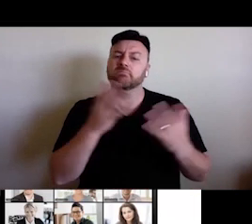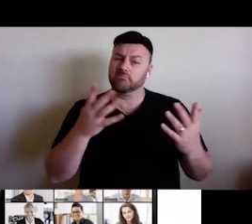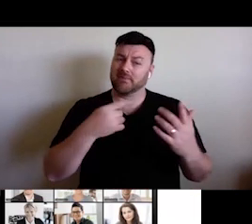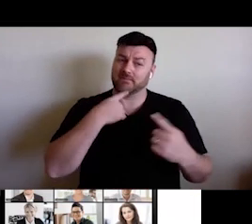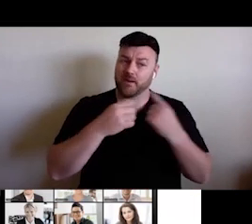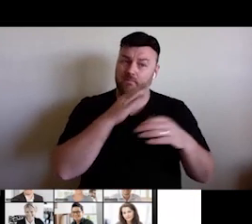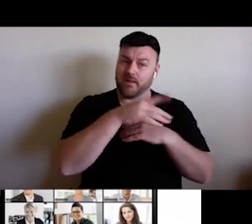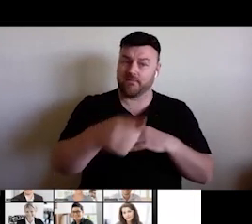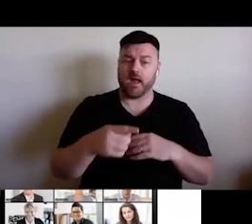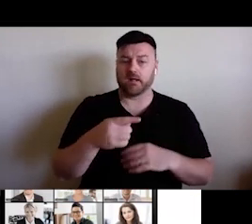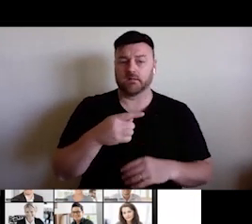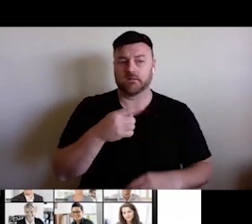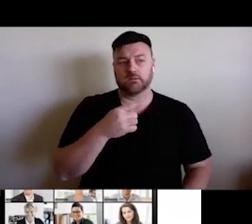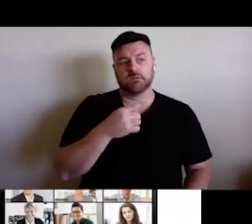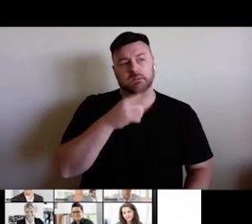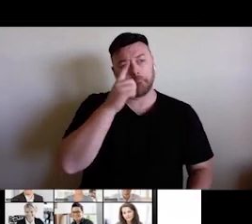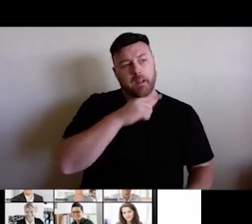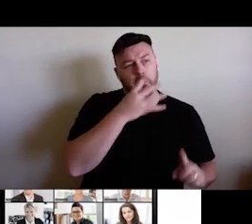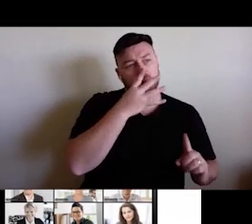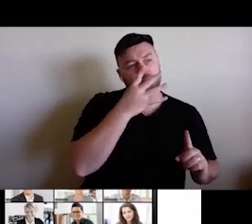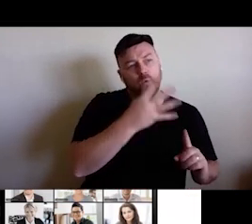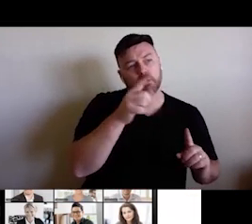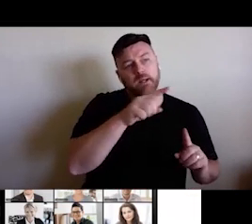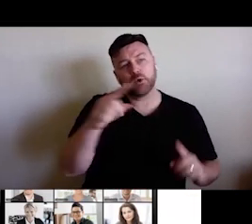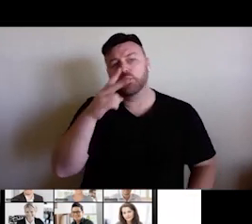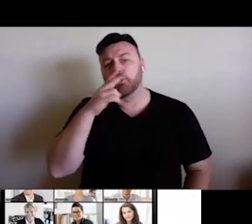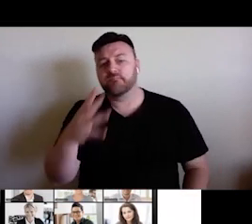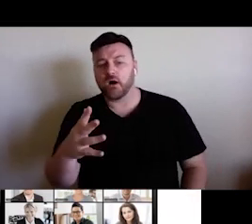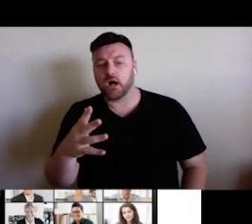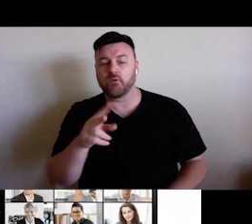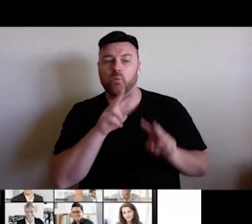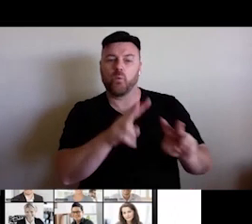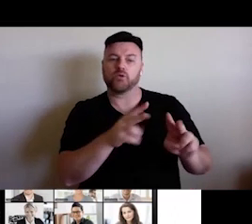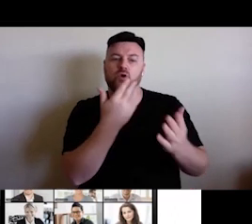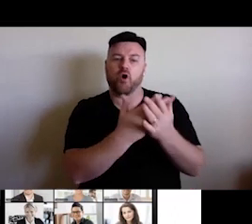than TV. So this is where they hang out anyway. Twitch is not the